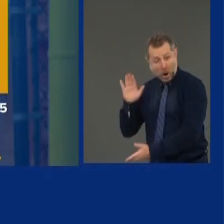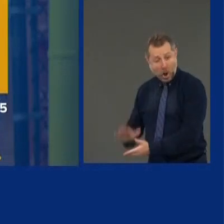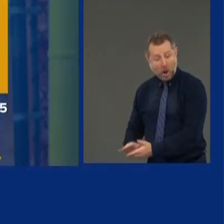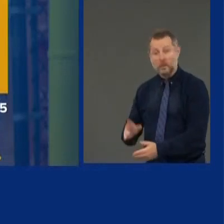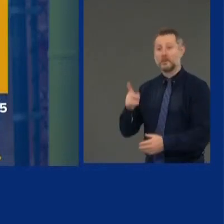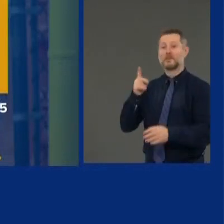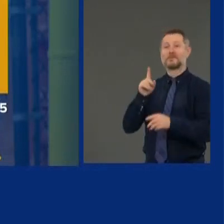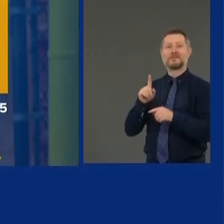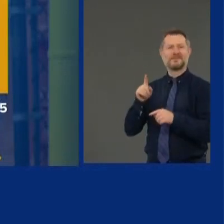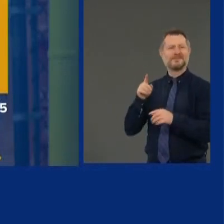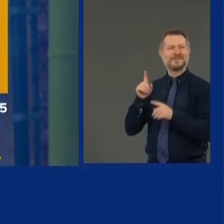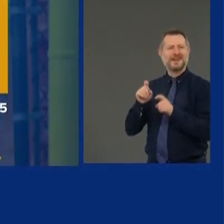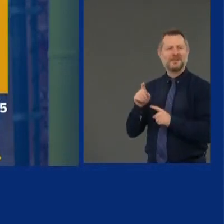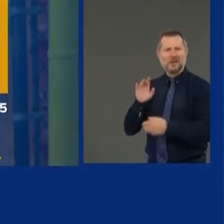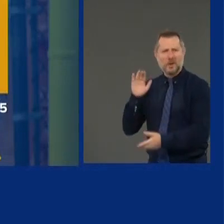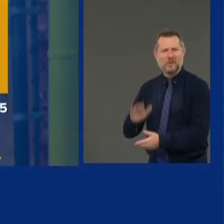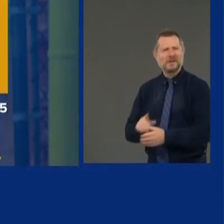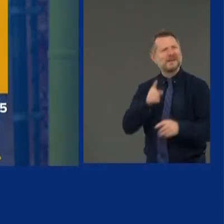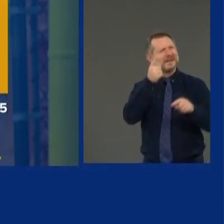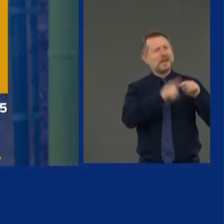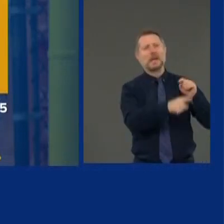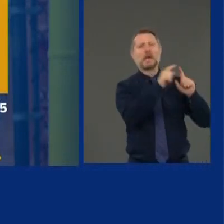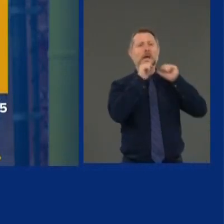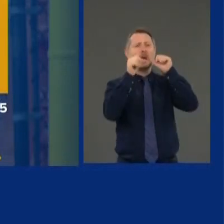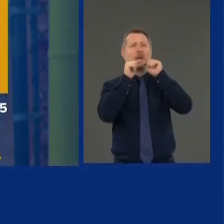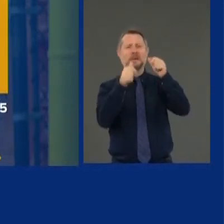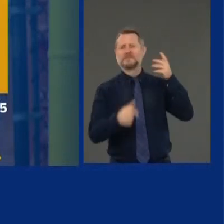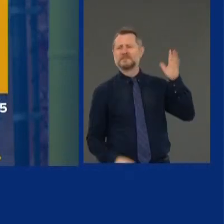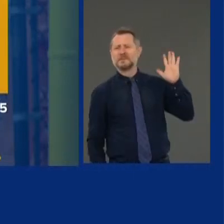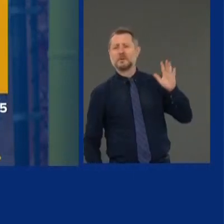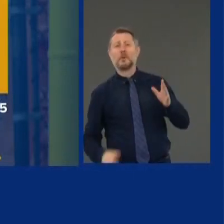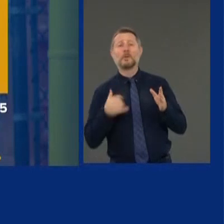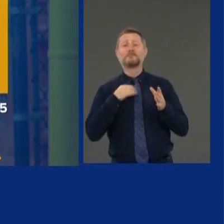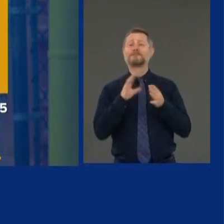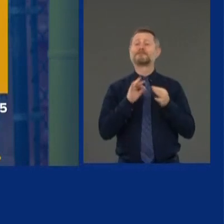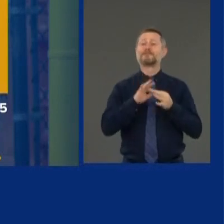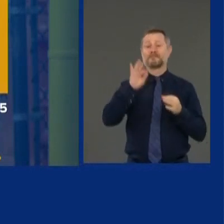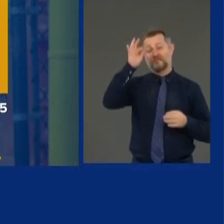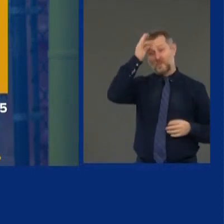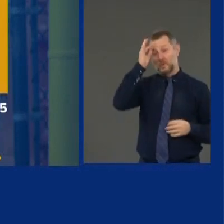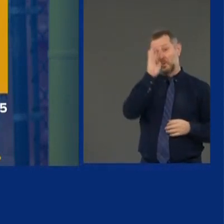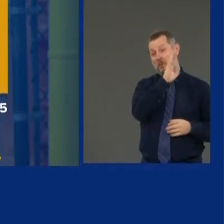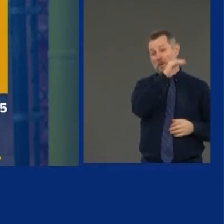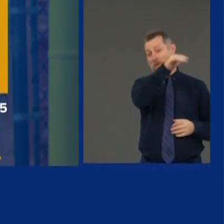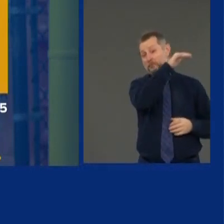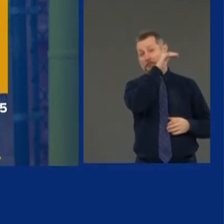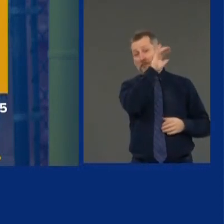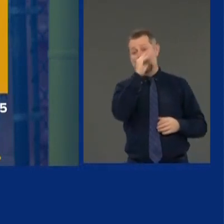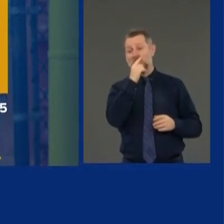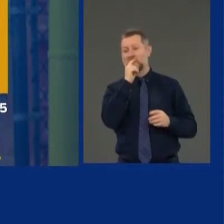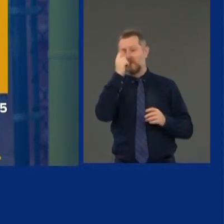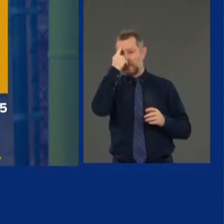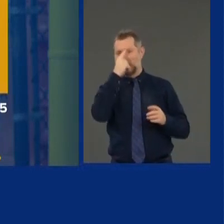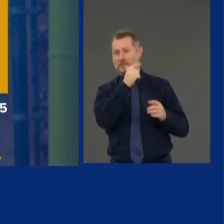THESE ARE FACTS. THIS IS UNDENIAL.